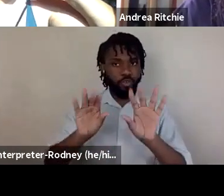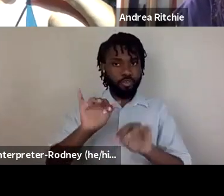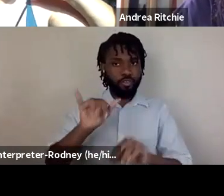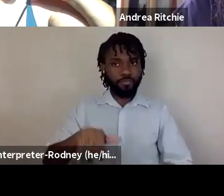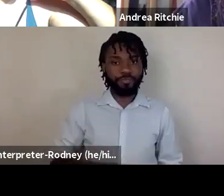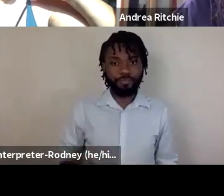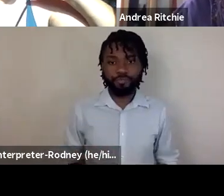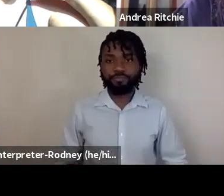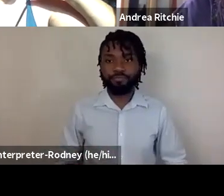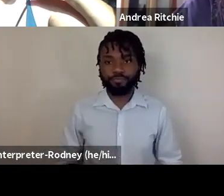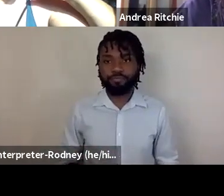Pause for a moment there.